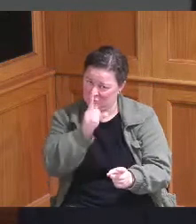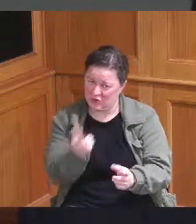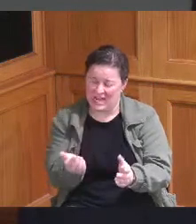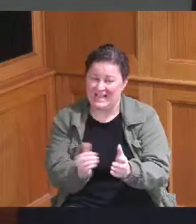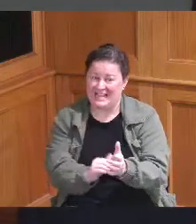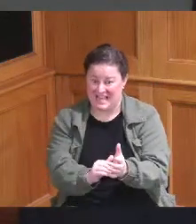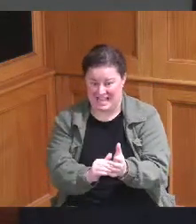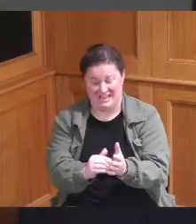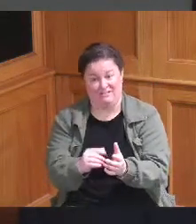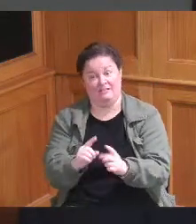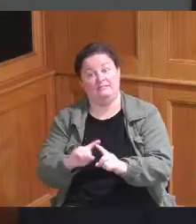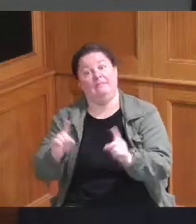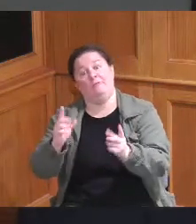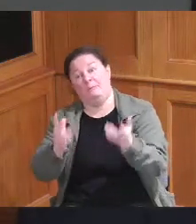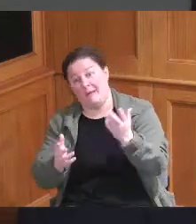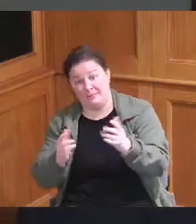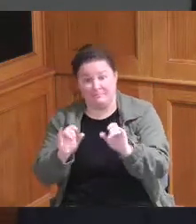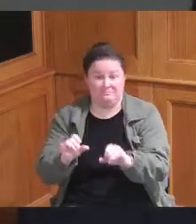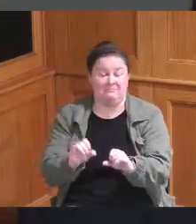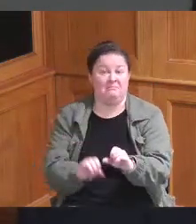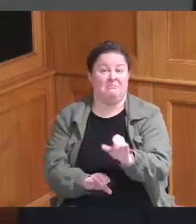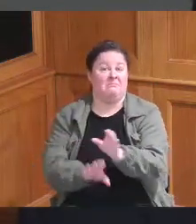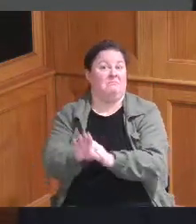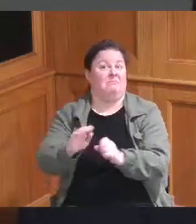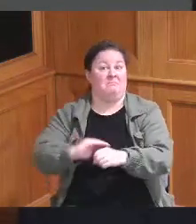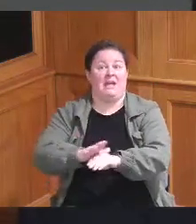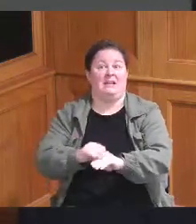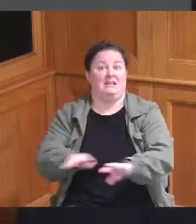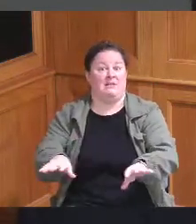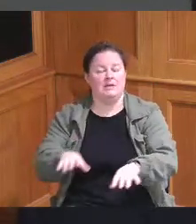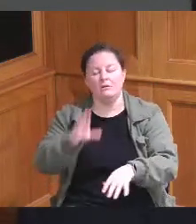negative air pressure room they're going to be very important to handling the flow of people